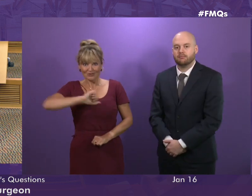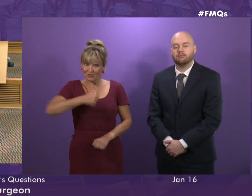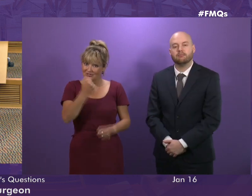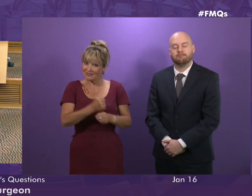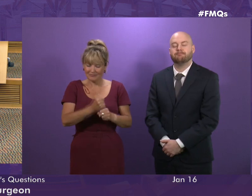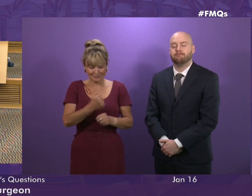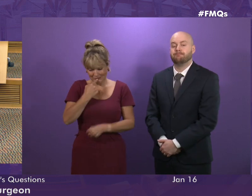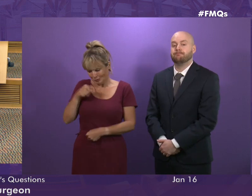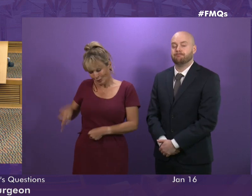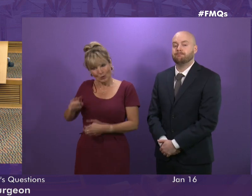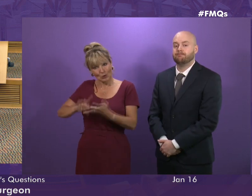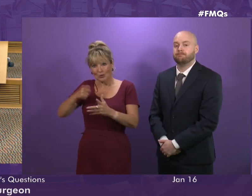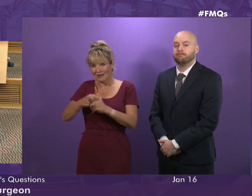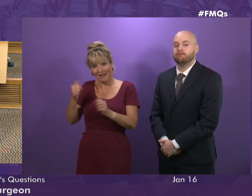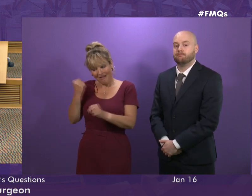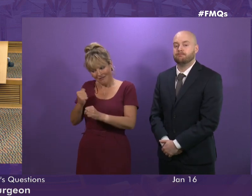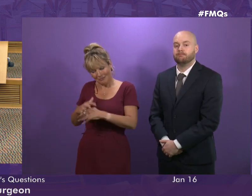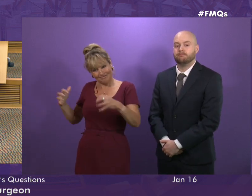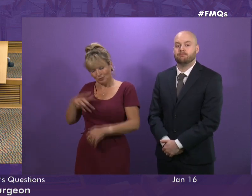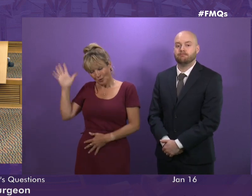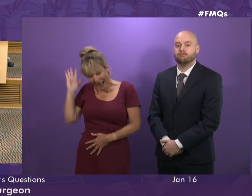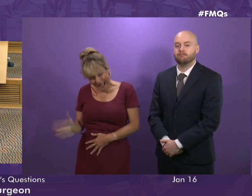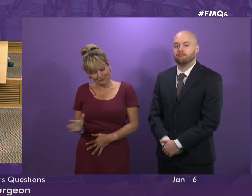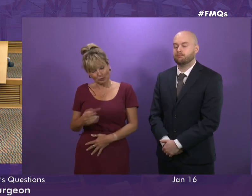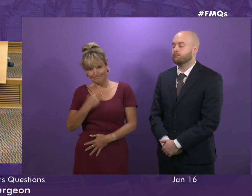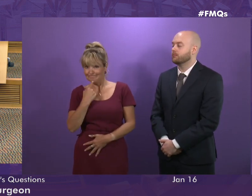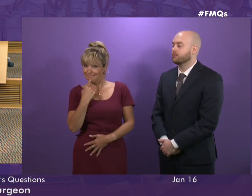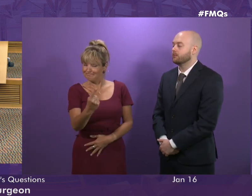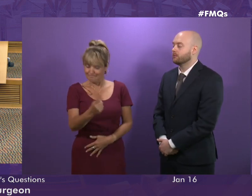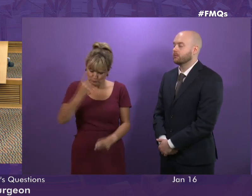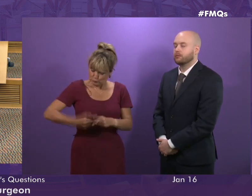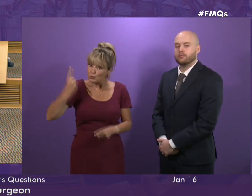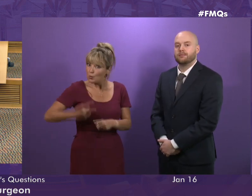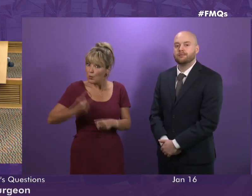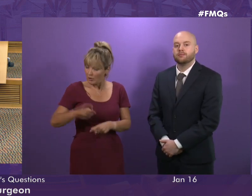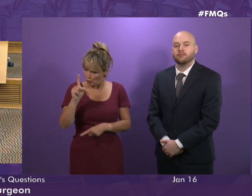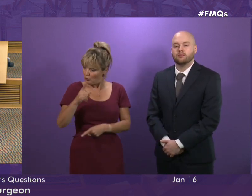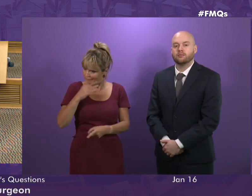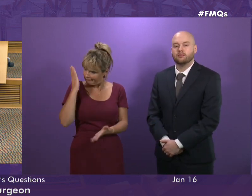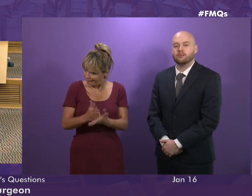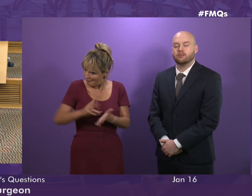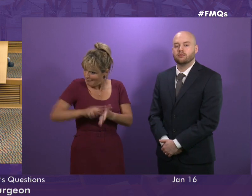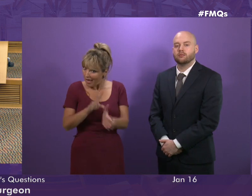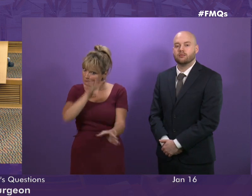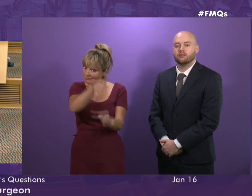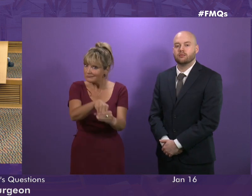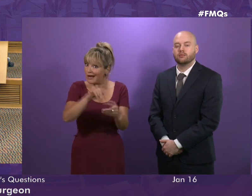that it must urgently confirm its intention to participate and set out exactly how it will operate. Our preference, of course, is for the whole